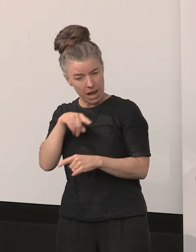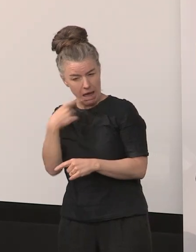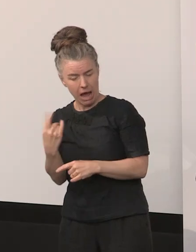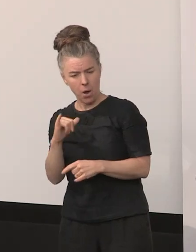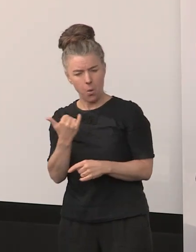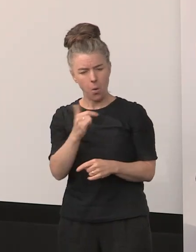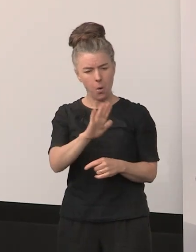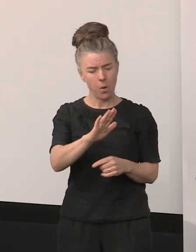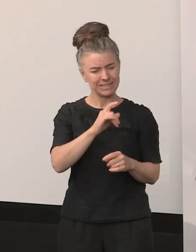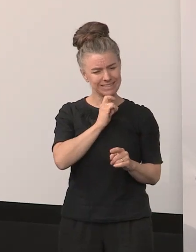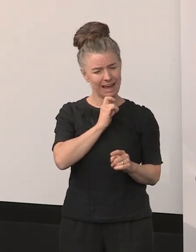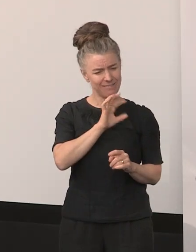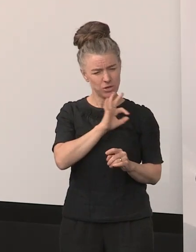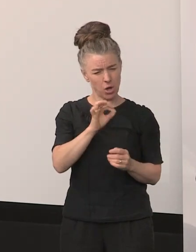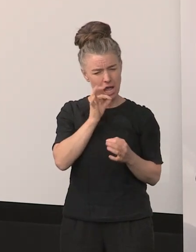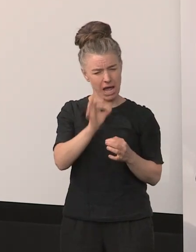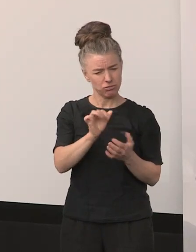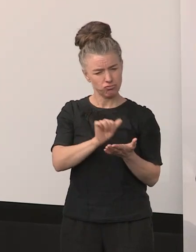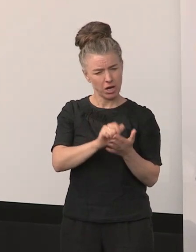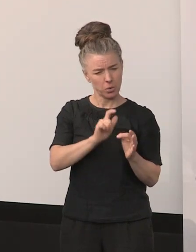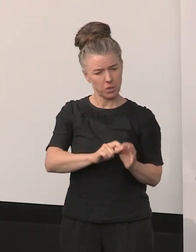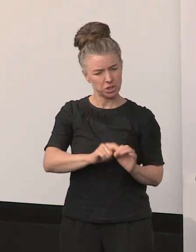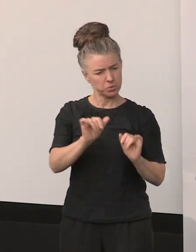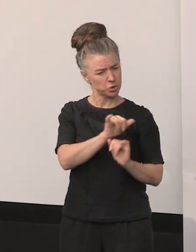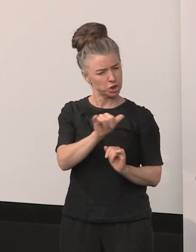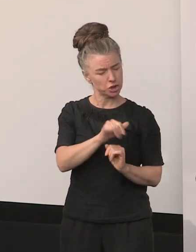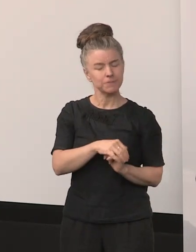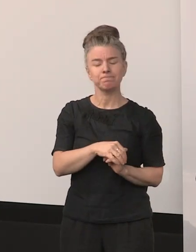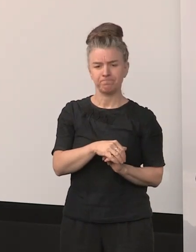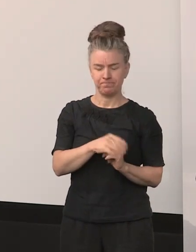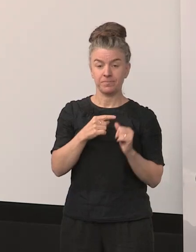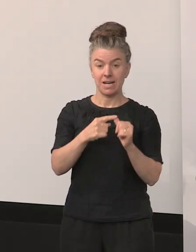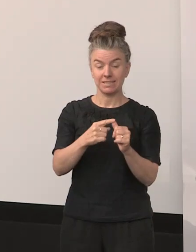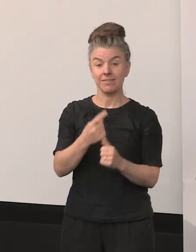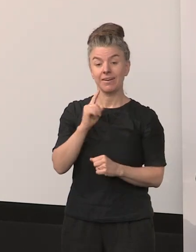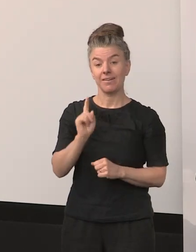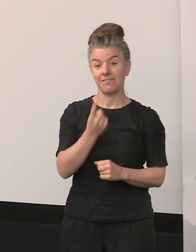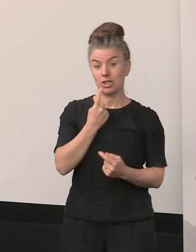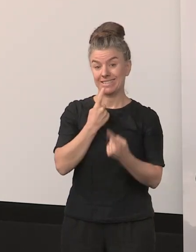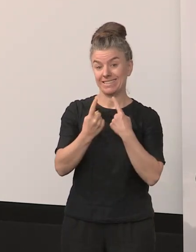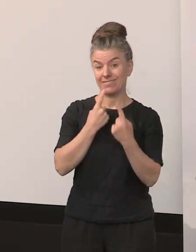right questions, that they should have been able to inform you that, yes, these women did stop? Or did the women lie?